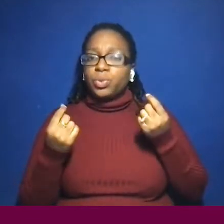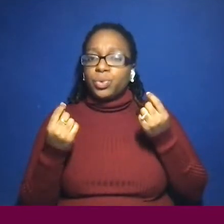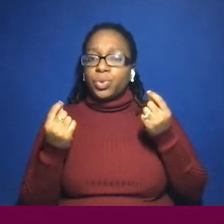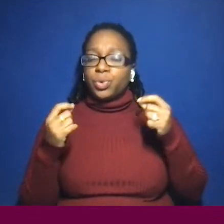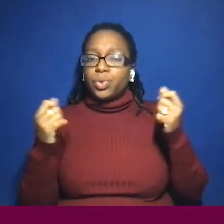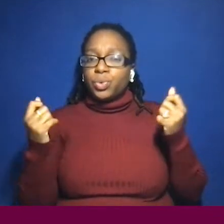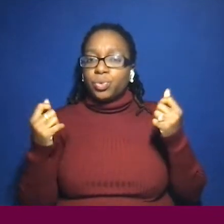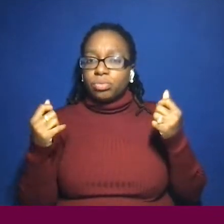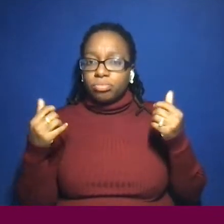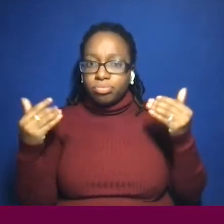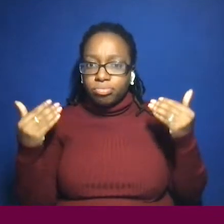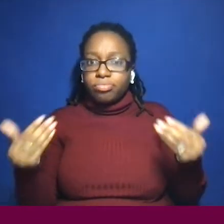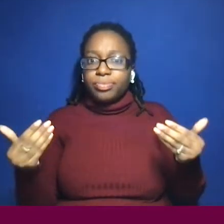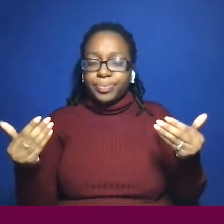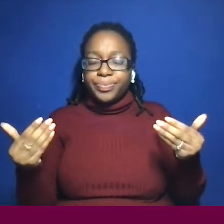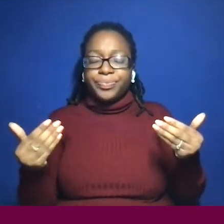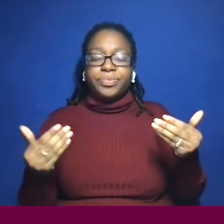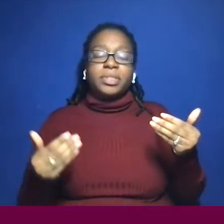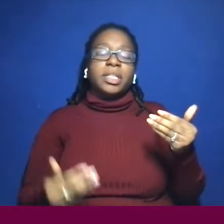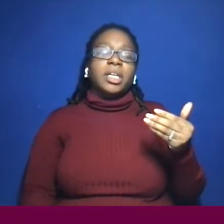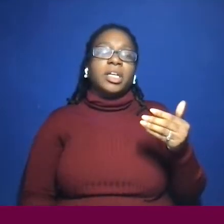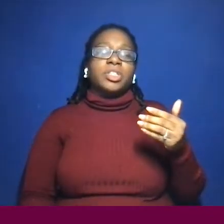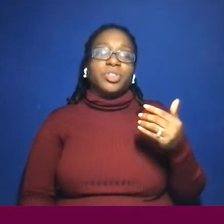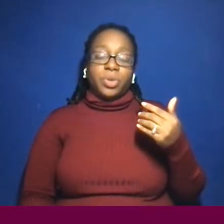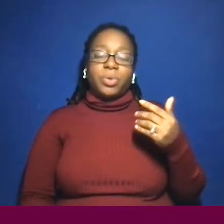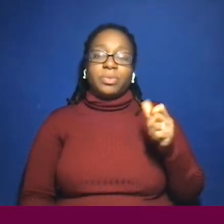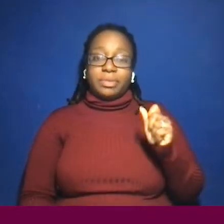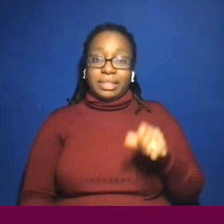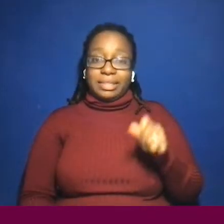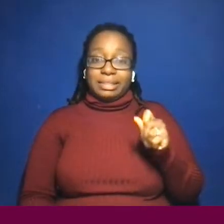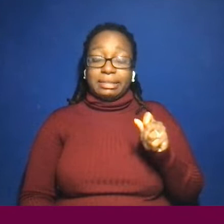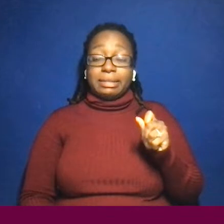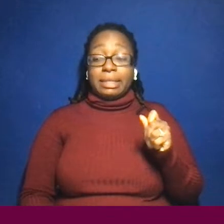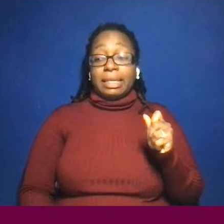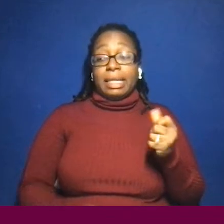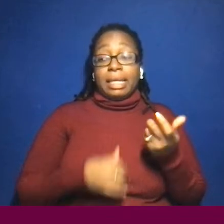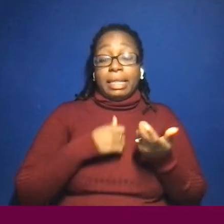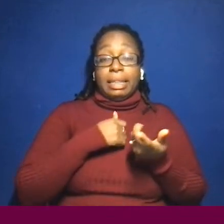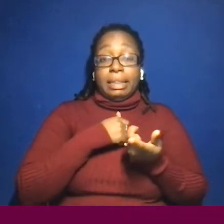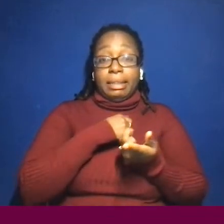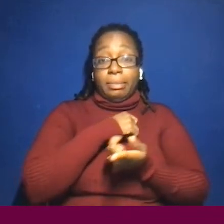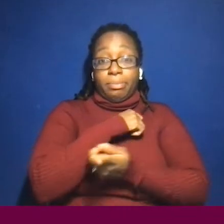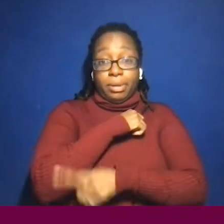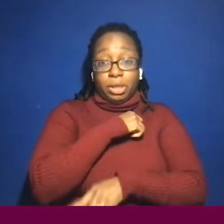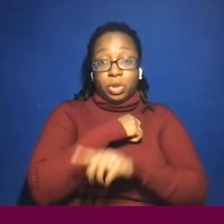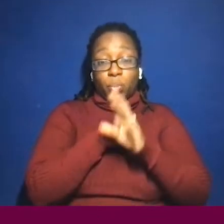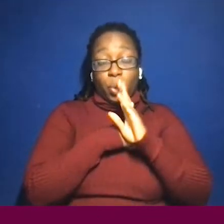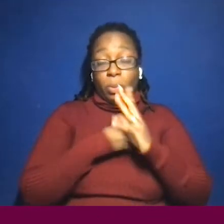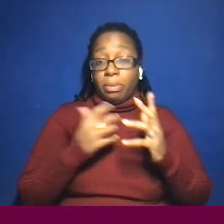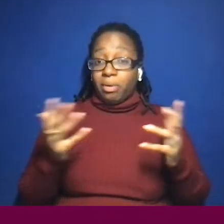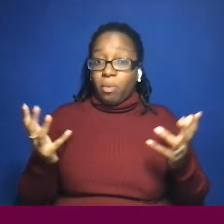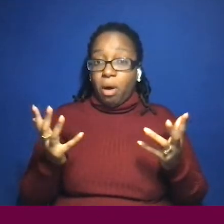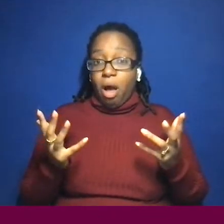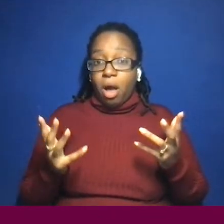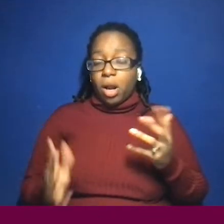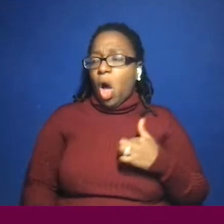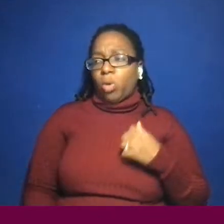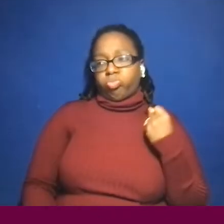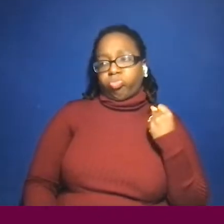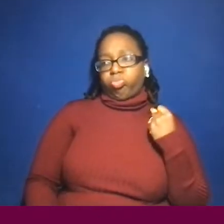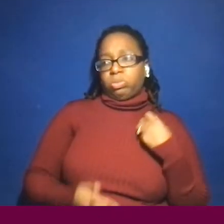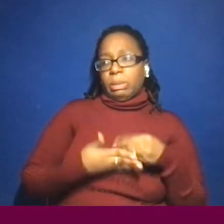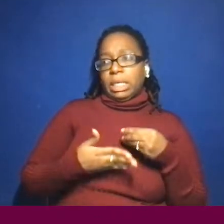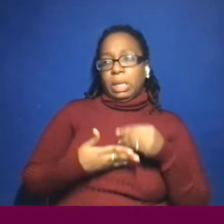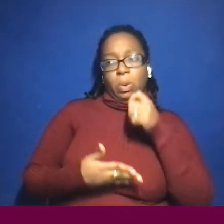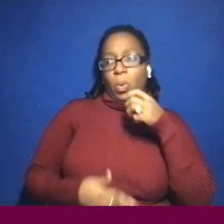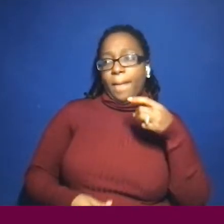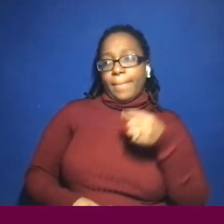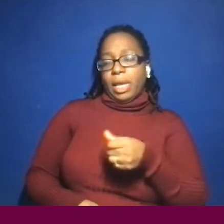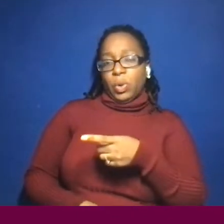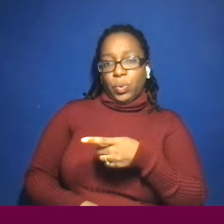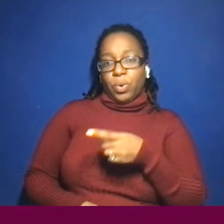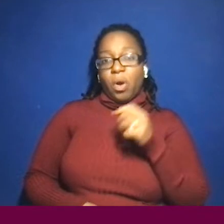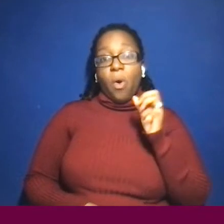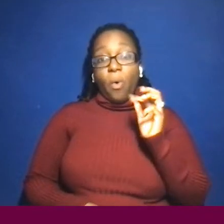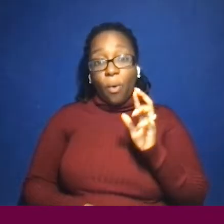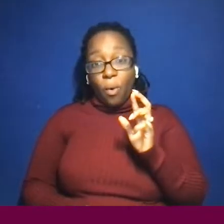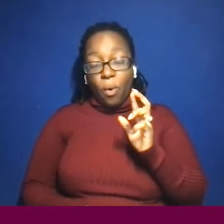So the punishment will be, we won't pay you back, as opposed to here, let's help you